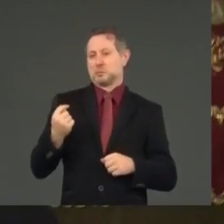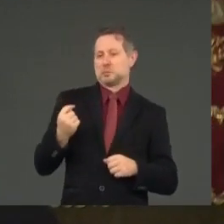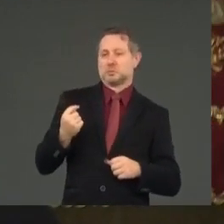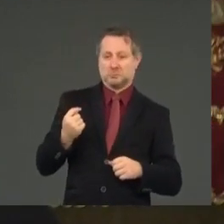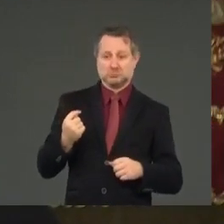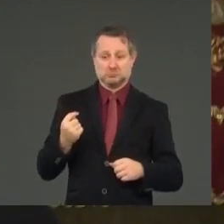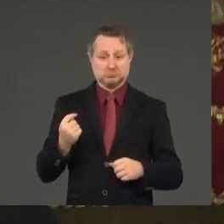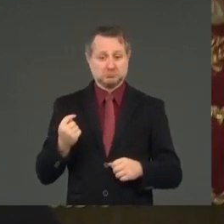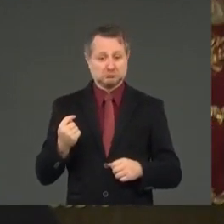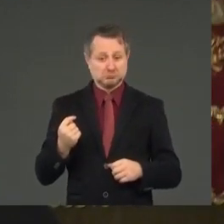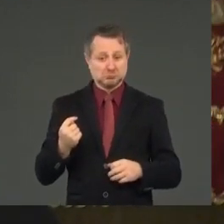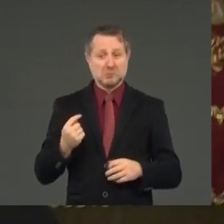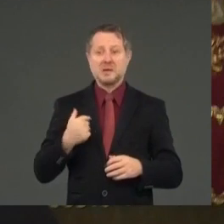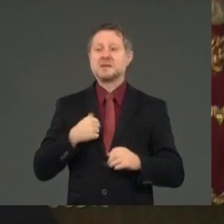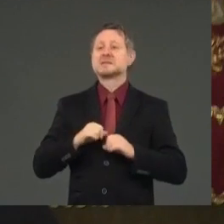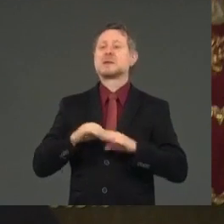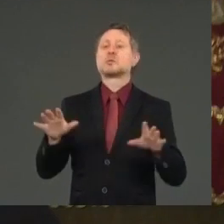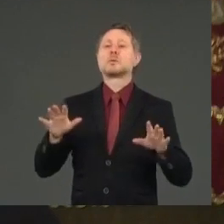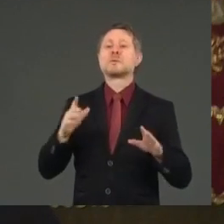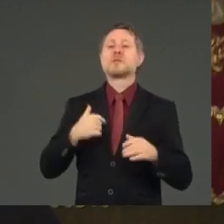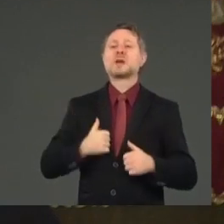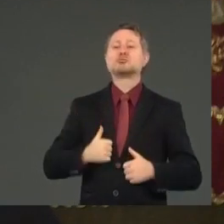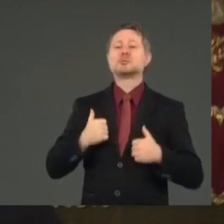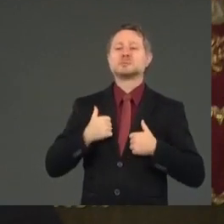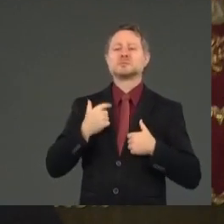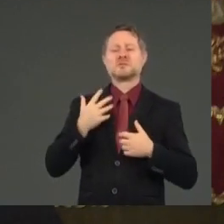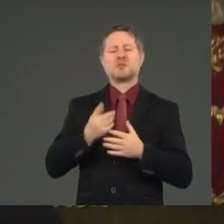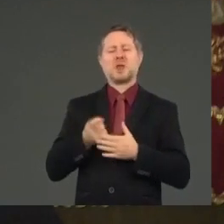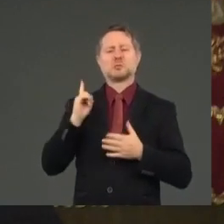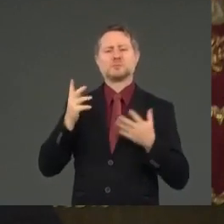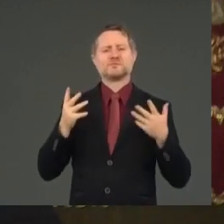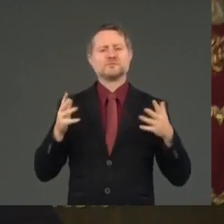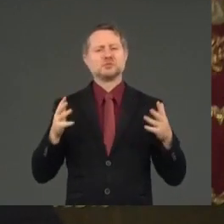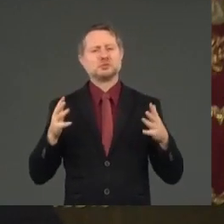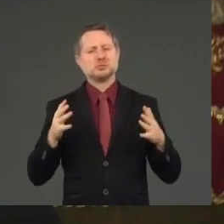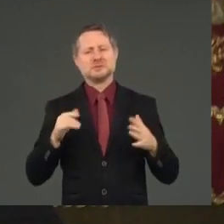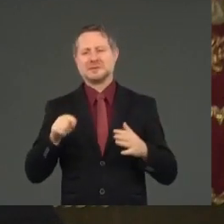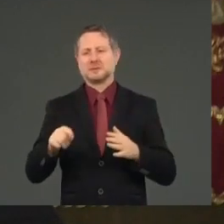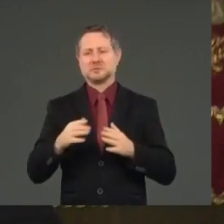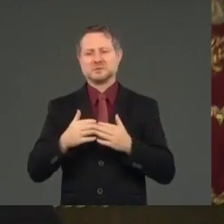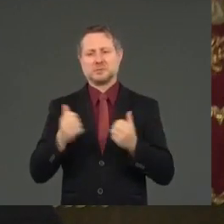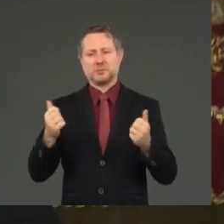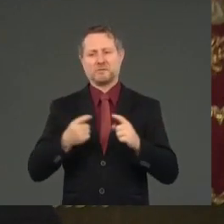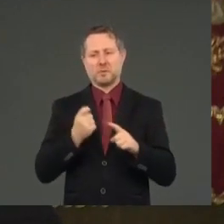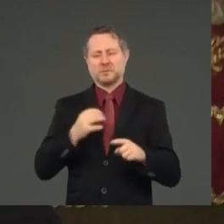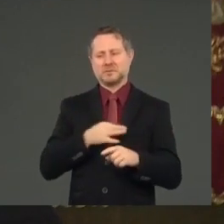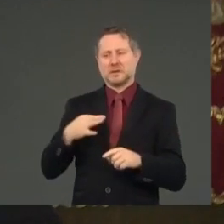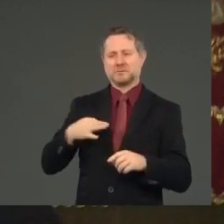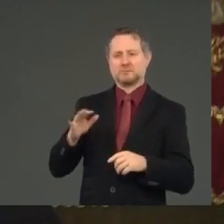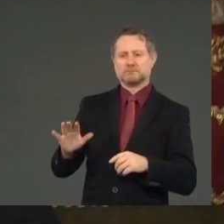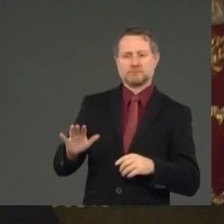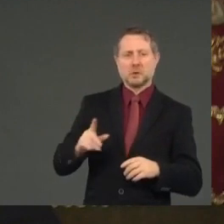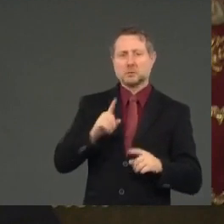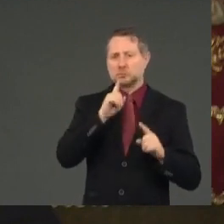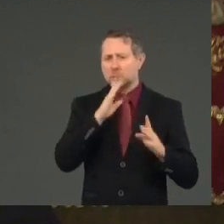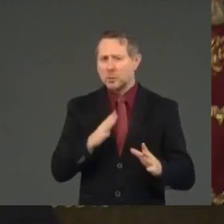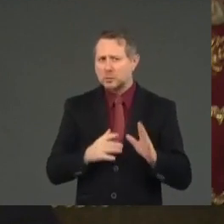TESTS TO TEST EVERY SINGLE -- THEY GOT THE KITS ON MONDAY AND TUESDAY. OH, THE RESIDENTS.